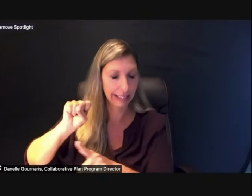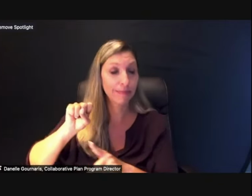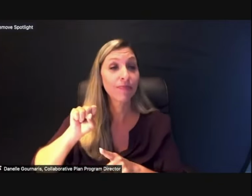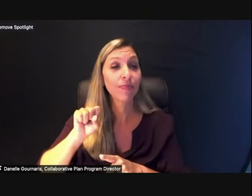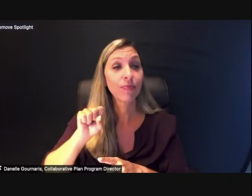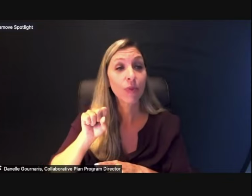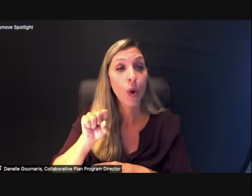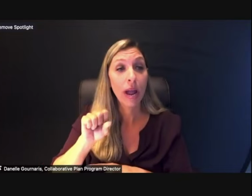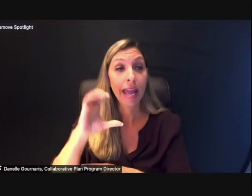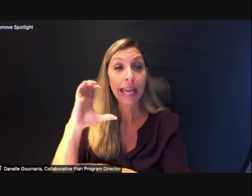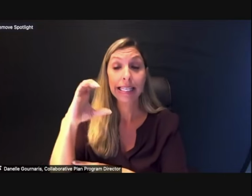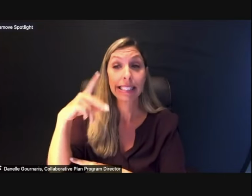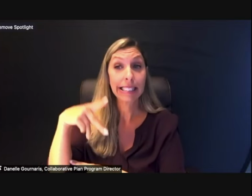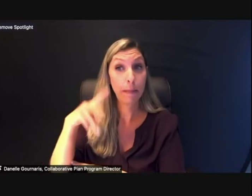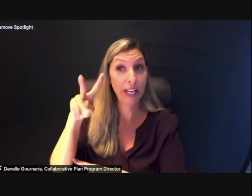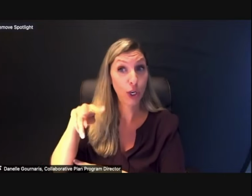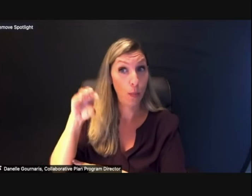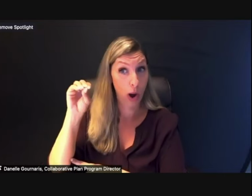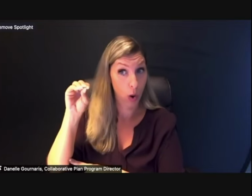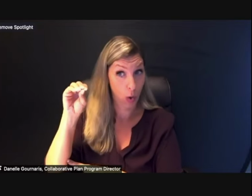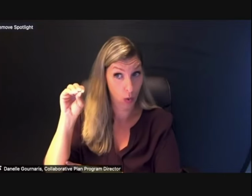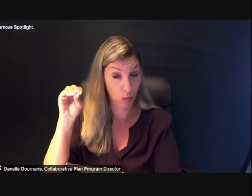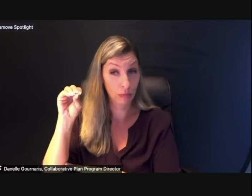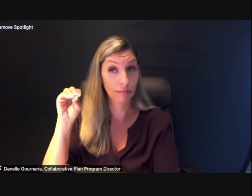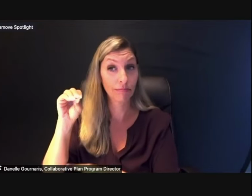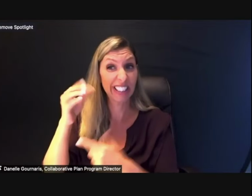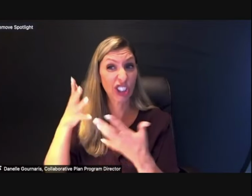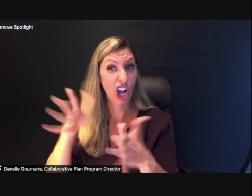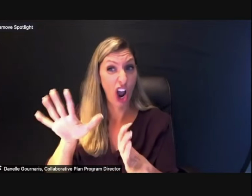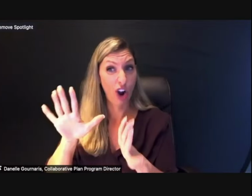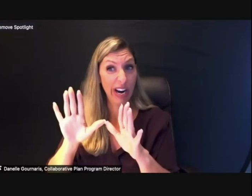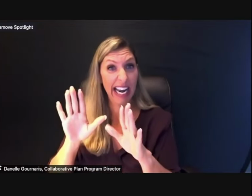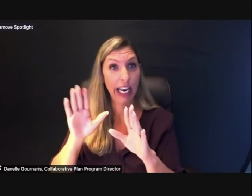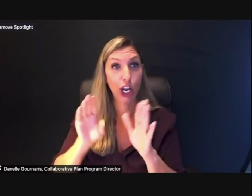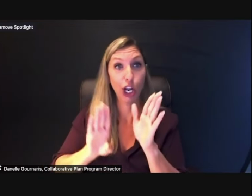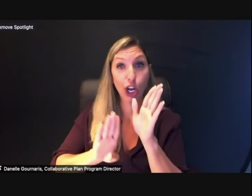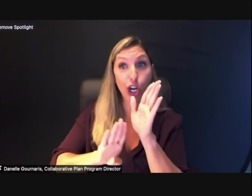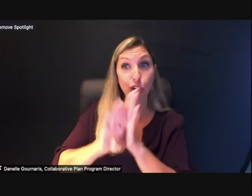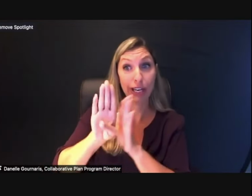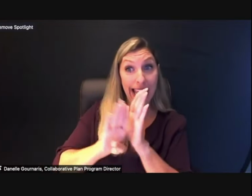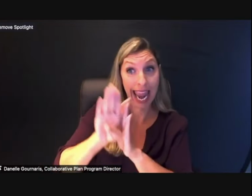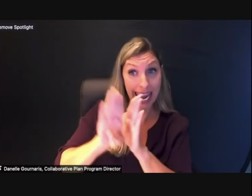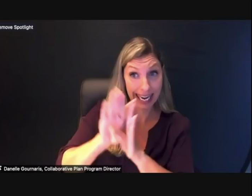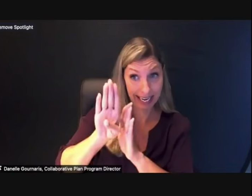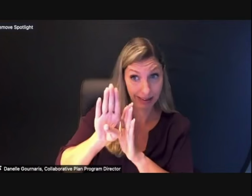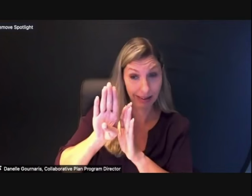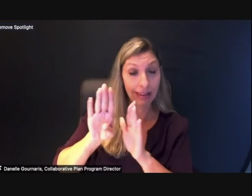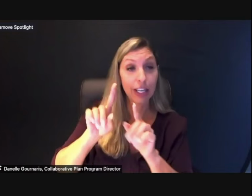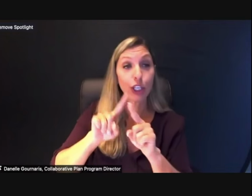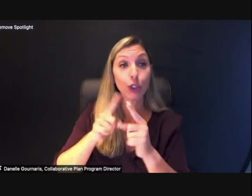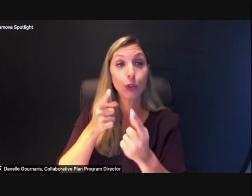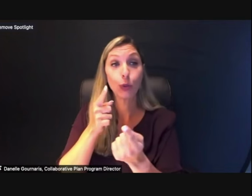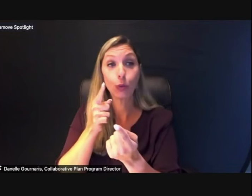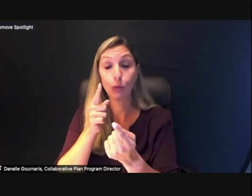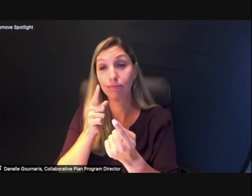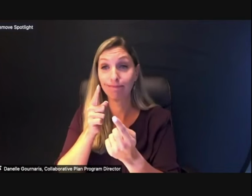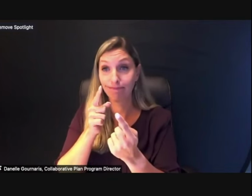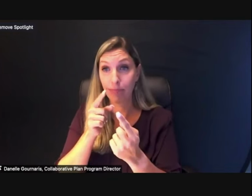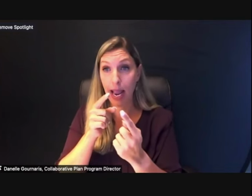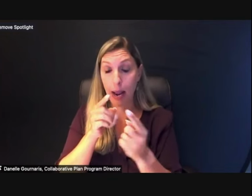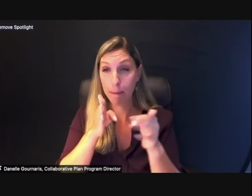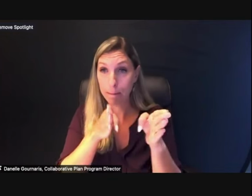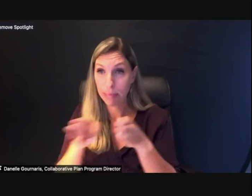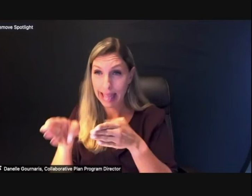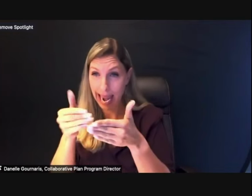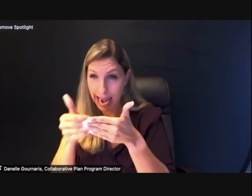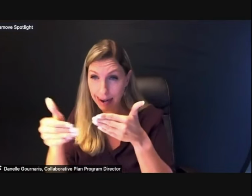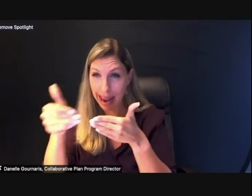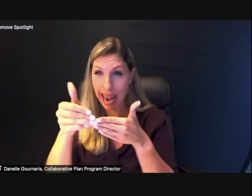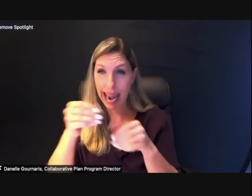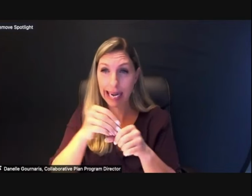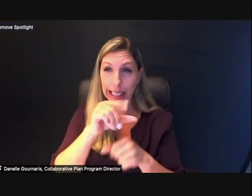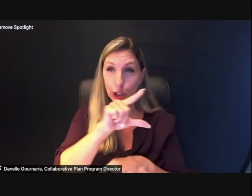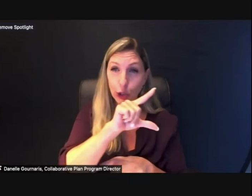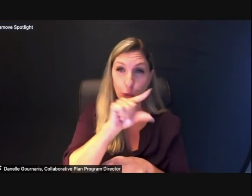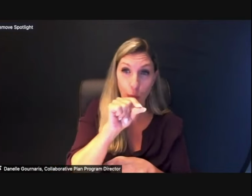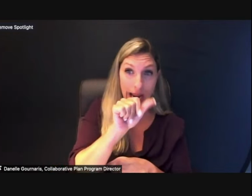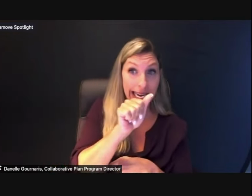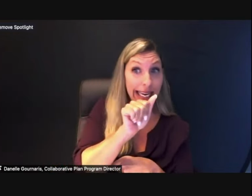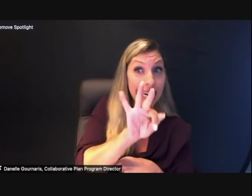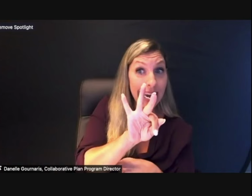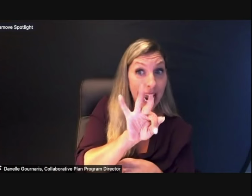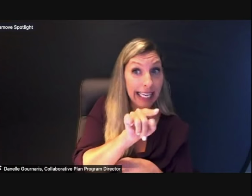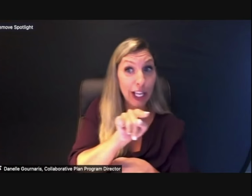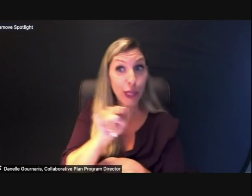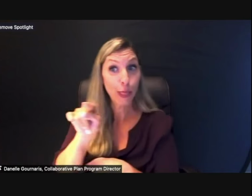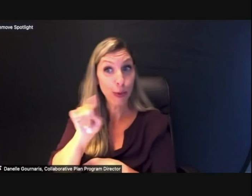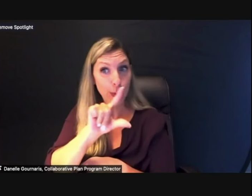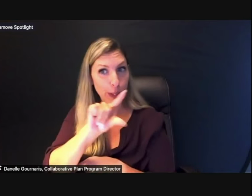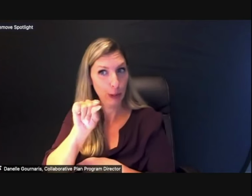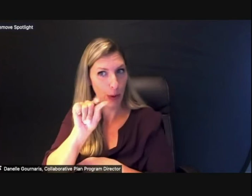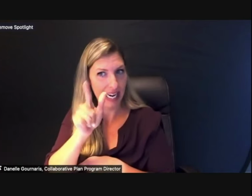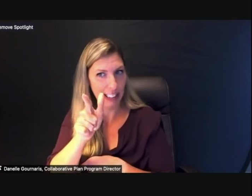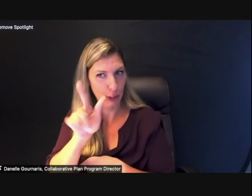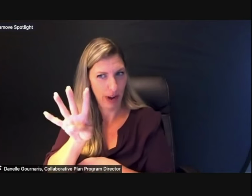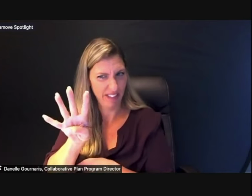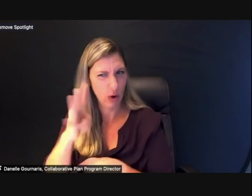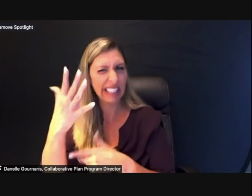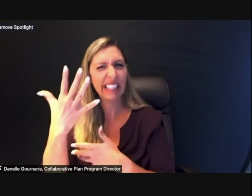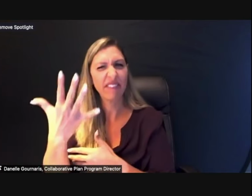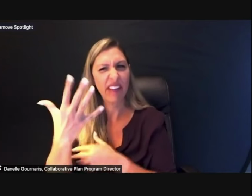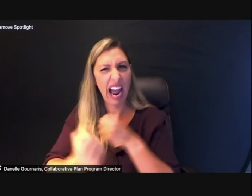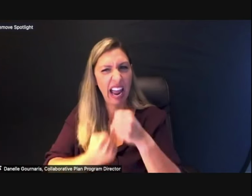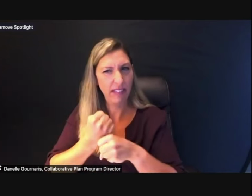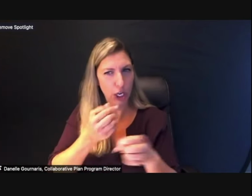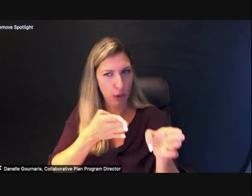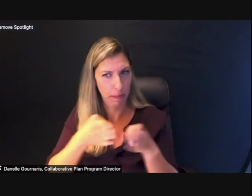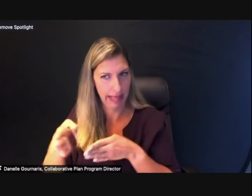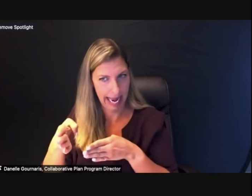with the Ends. CP 2.0 was already created to plan ahead from 2019-2024. It is a five